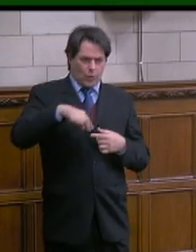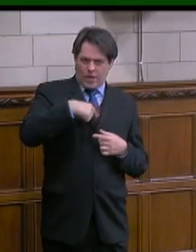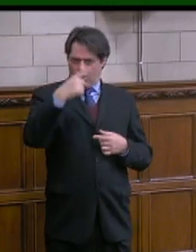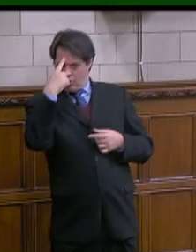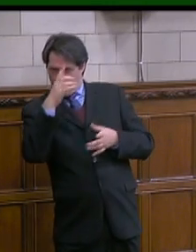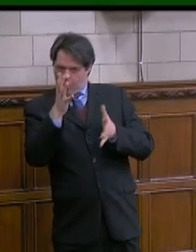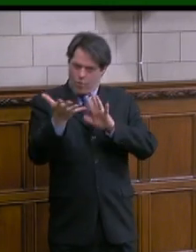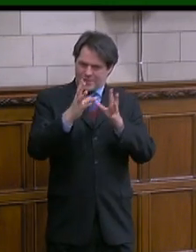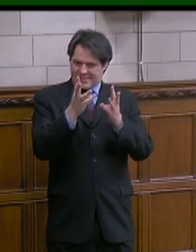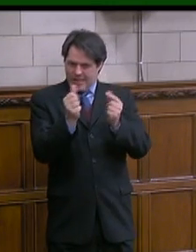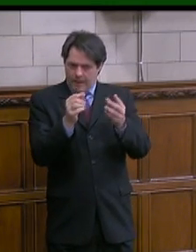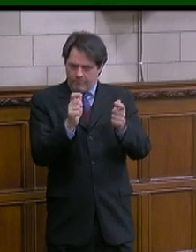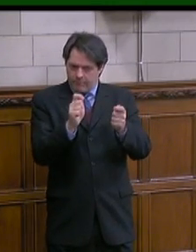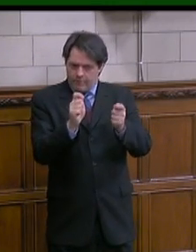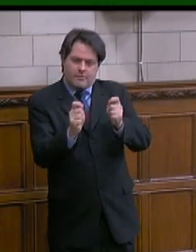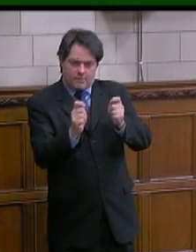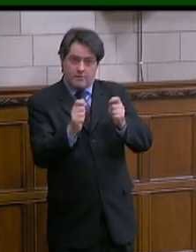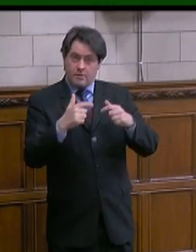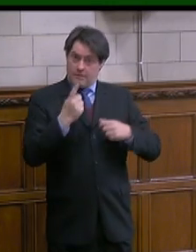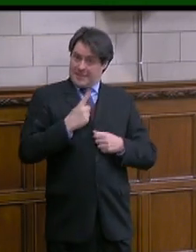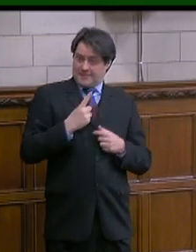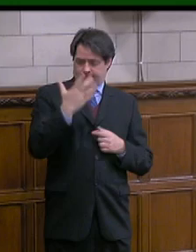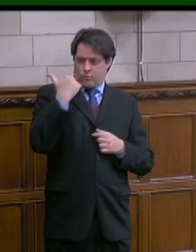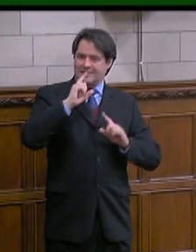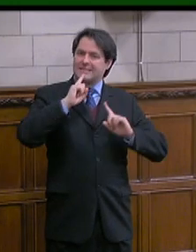message, after a debate in which we thought we were getting a bit of movement.